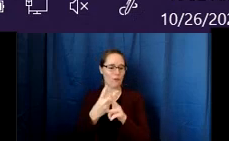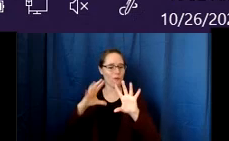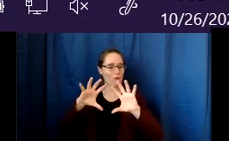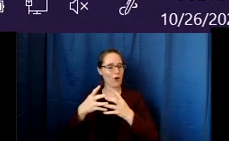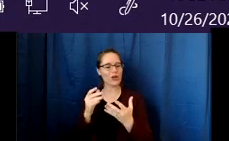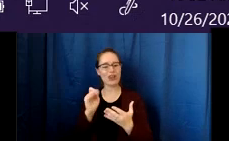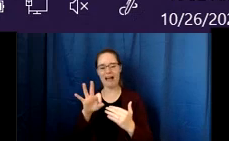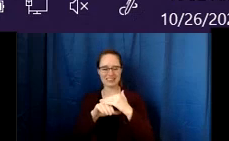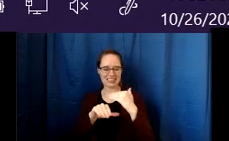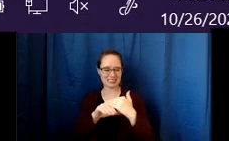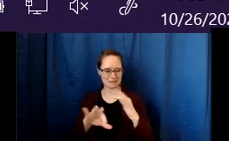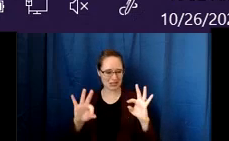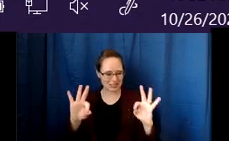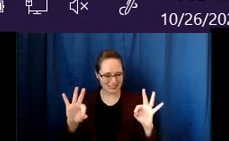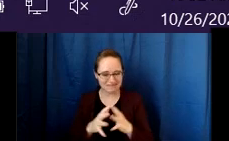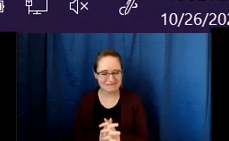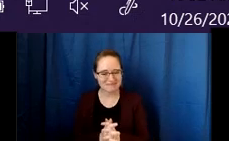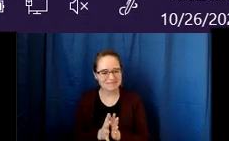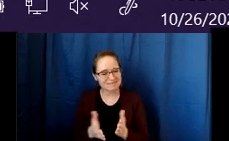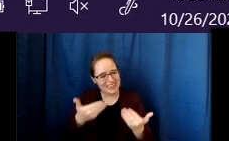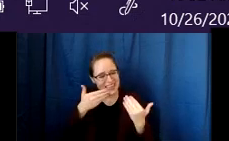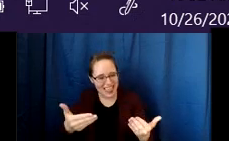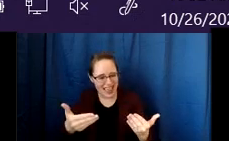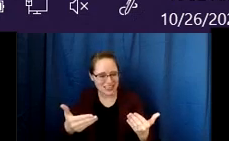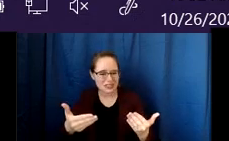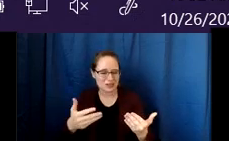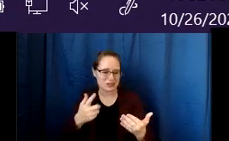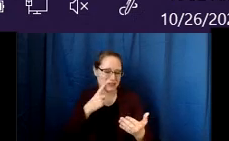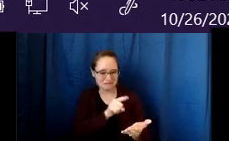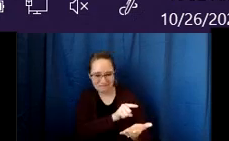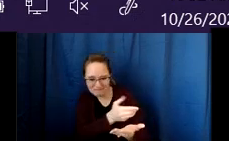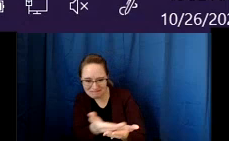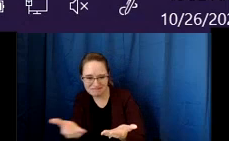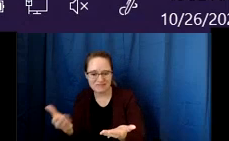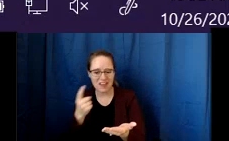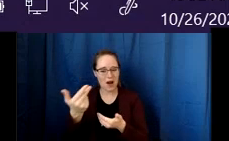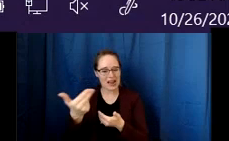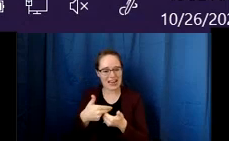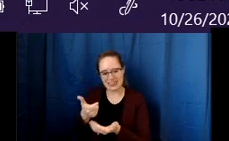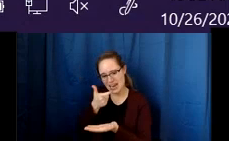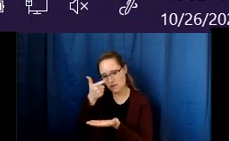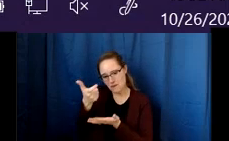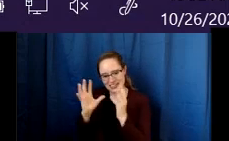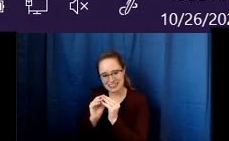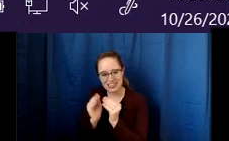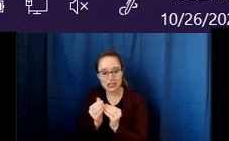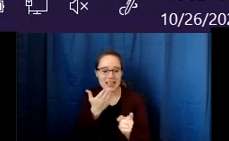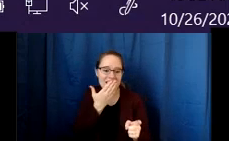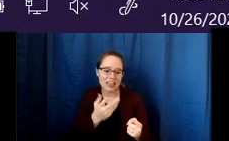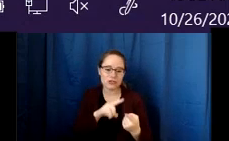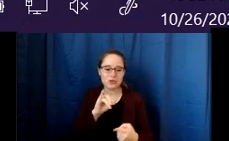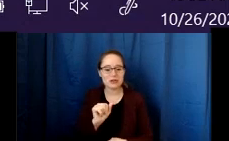Finally, I want to say thank you to everyone for attending and watching this and thank you to Jake Stark and John Watne,